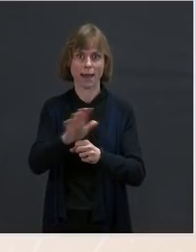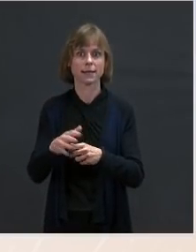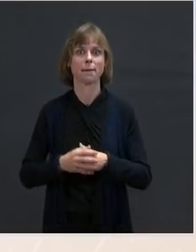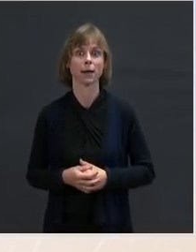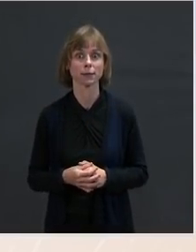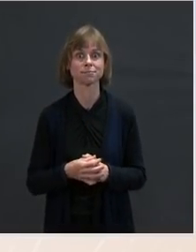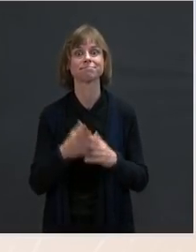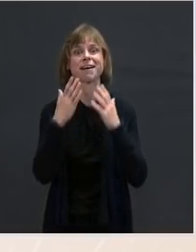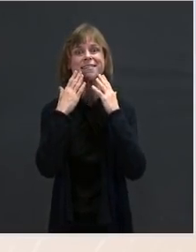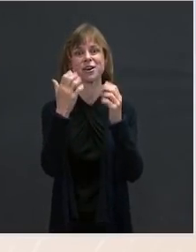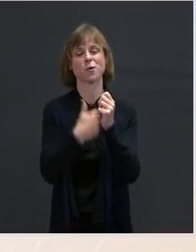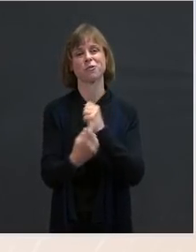Ms. Psaki: Thanks everyone.